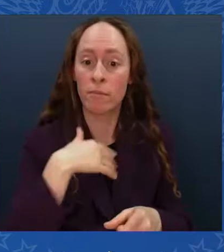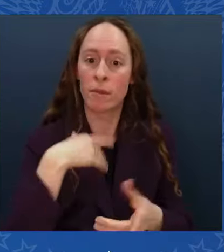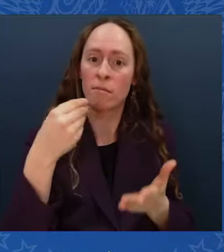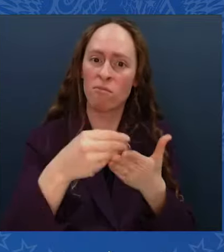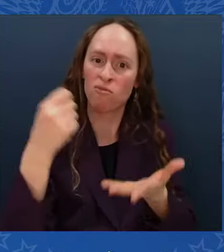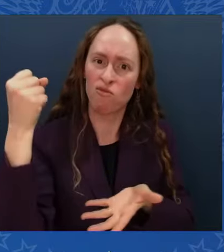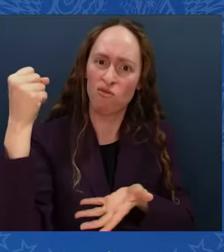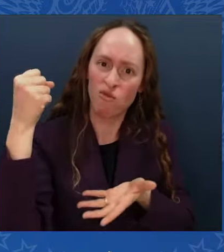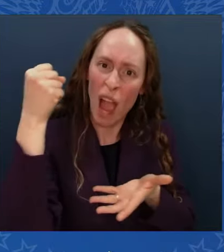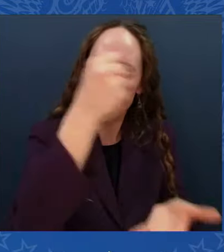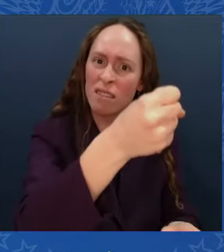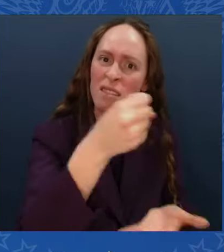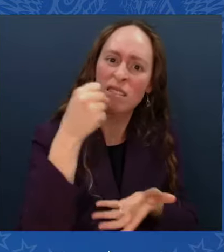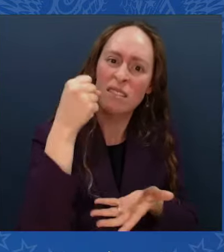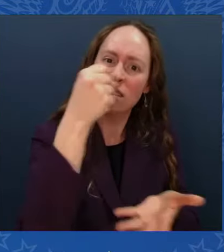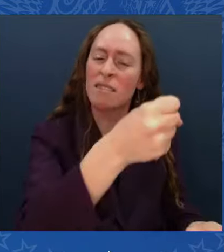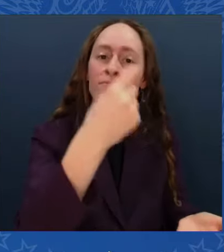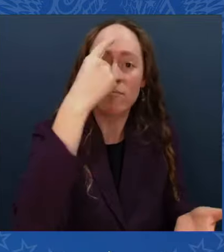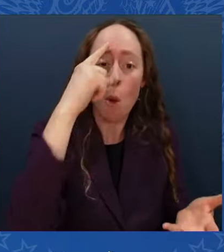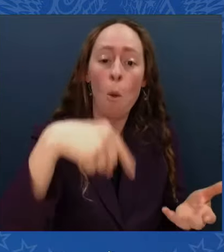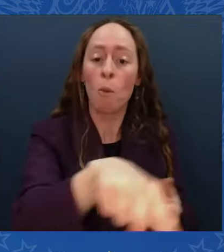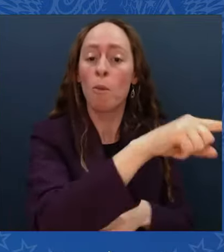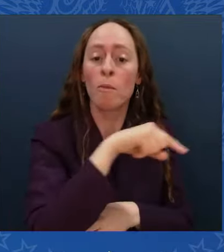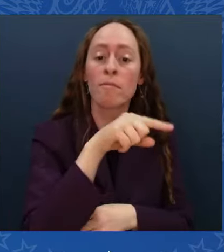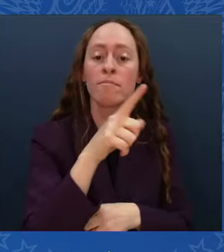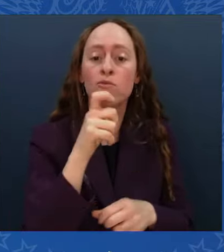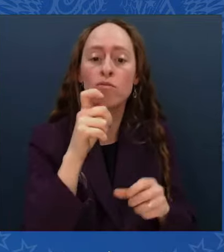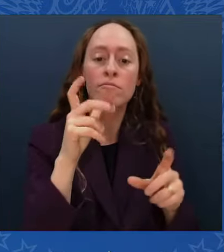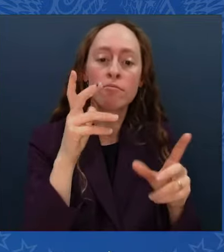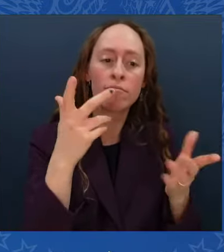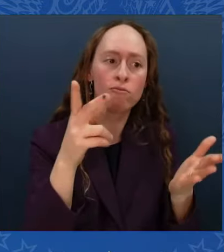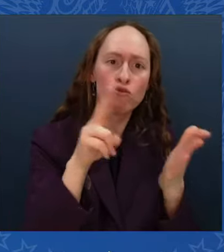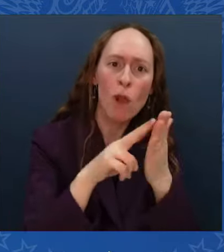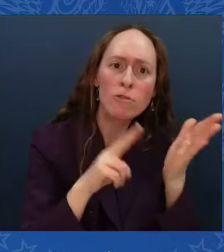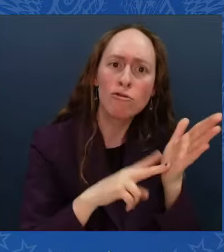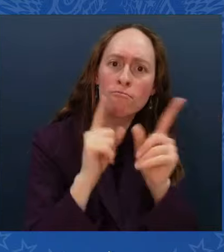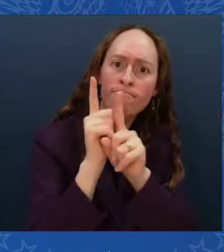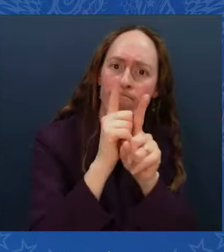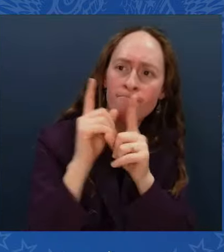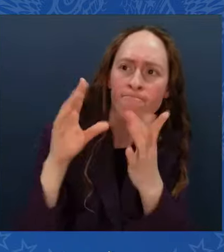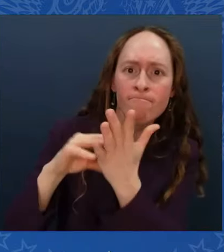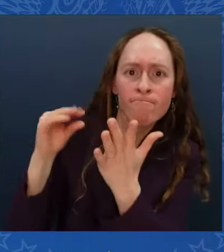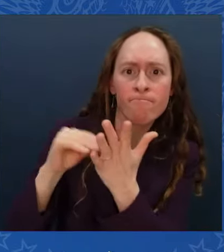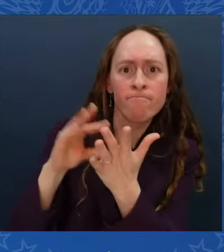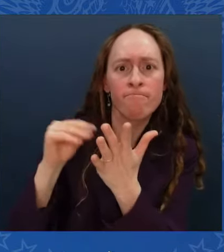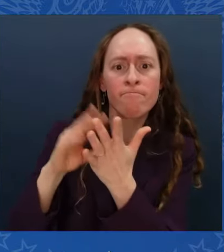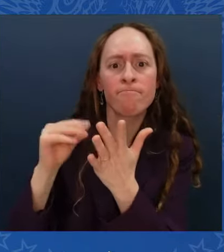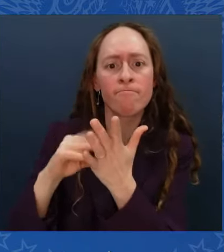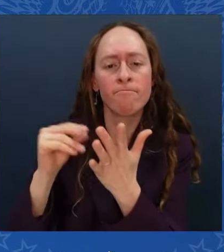while you can learn a skilled trade and lead to good-paying jobs. You know, everybody thinks if you're an electrician, you --